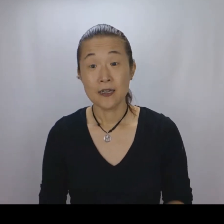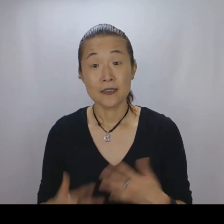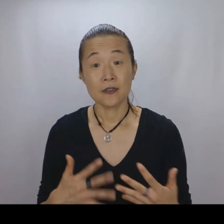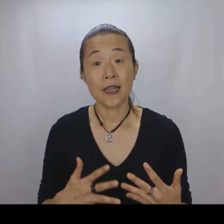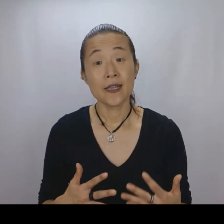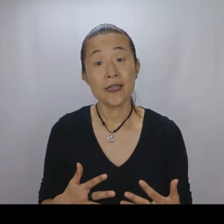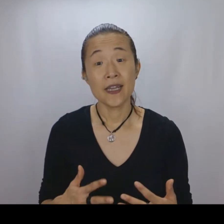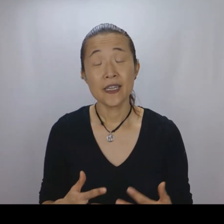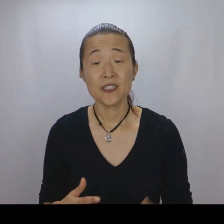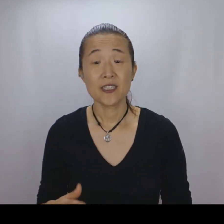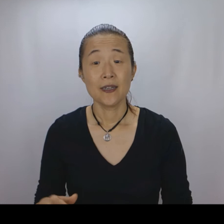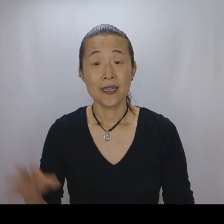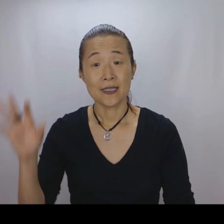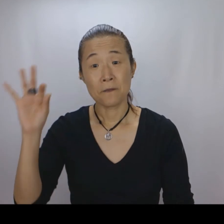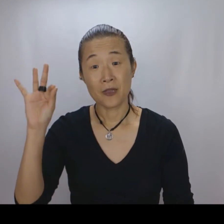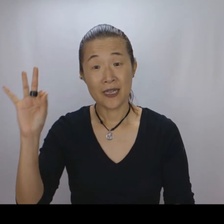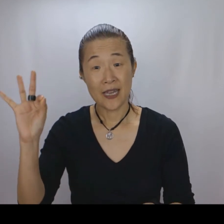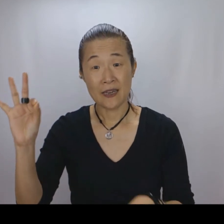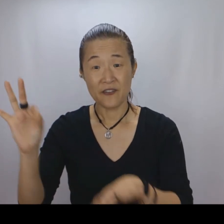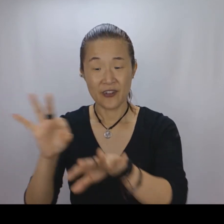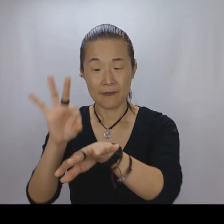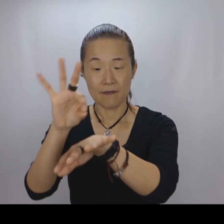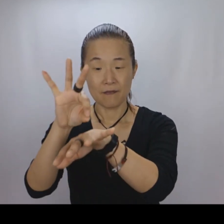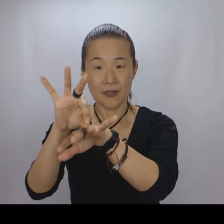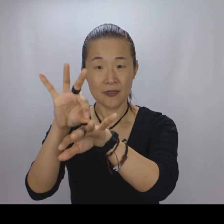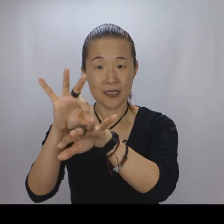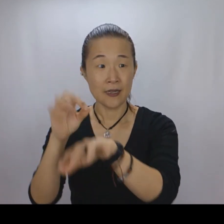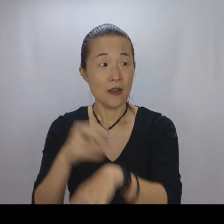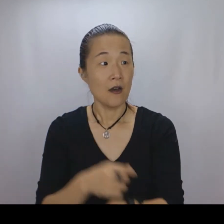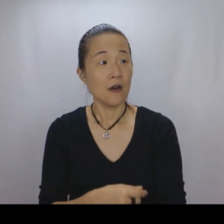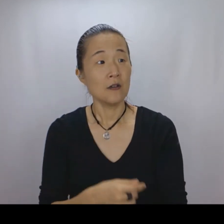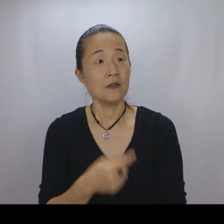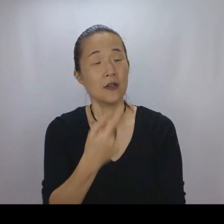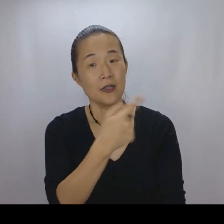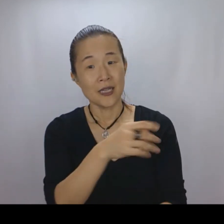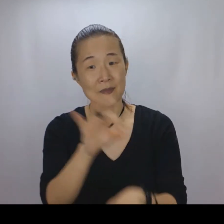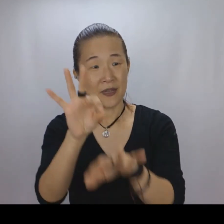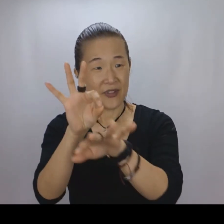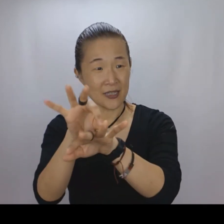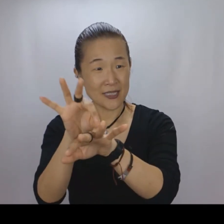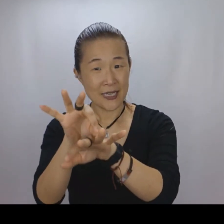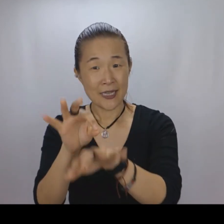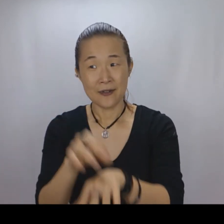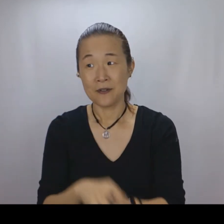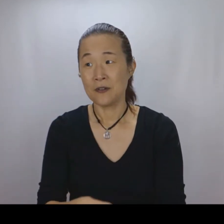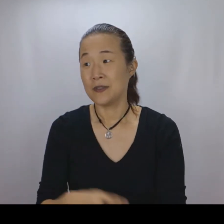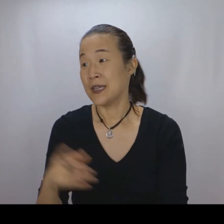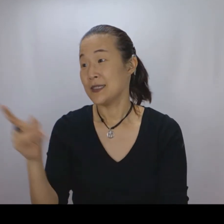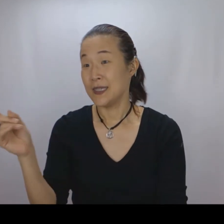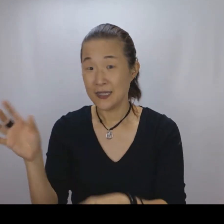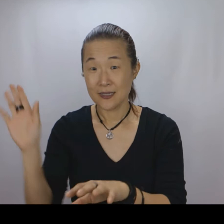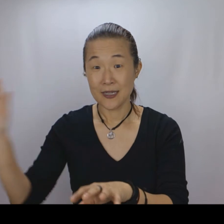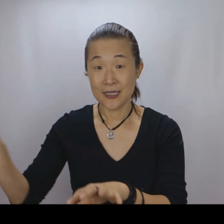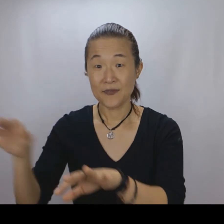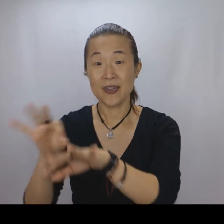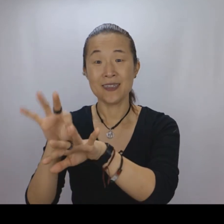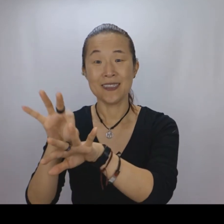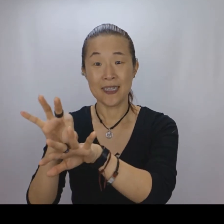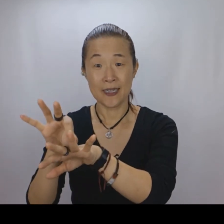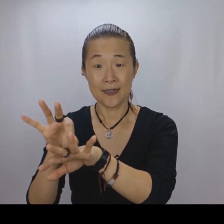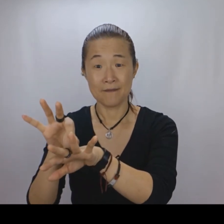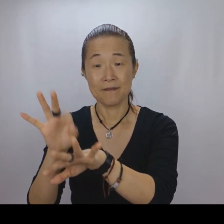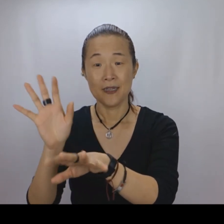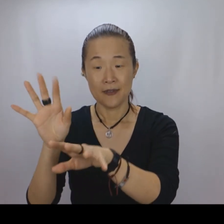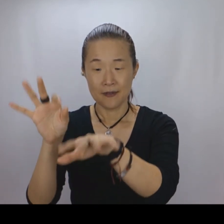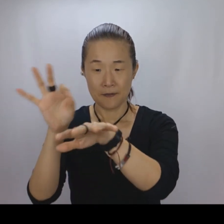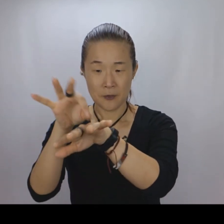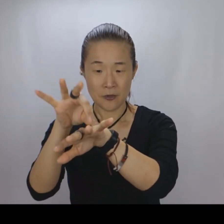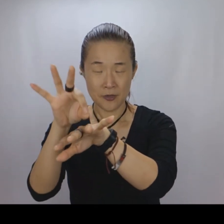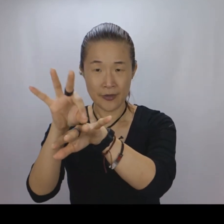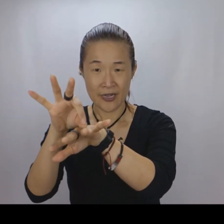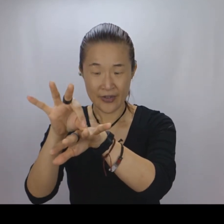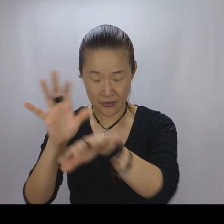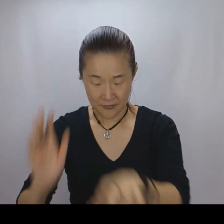So like engaged, except with an "F," you'll say, "Oh, that's my fiancee," or, "That's his his fiancee right over there." The ring finger.